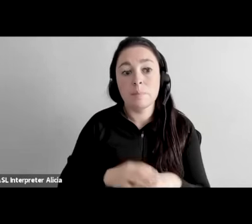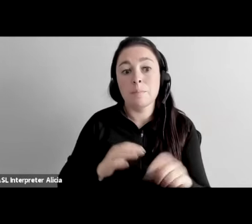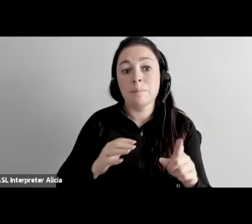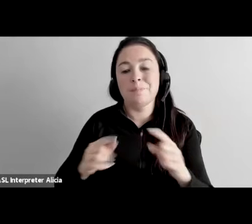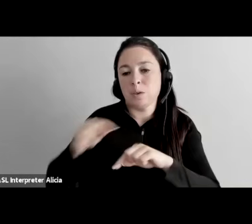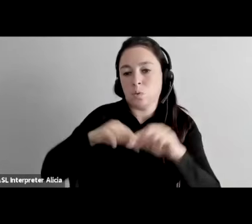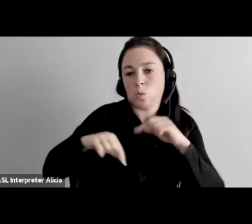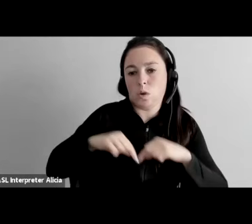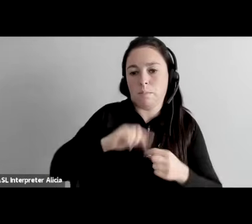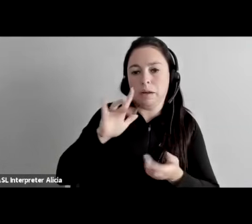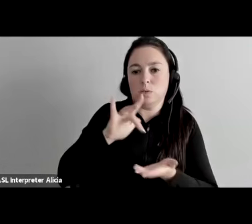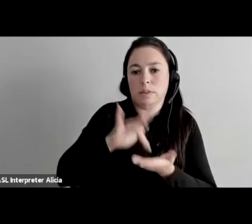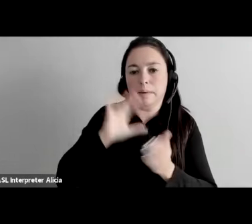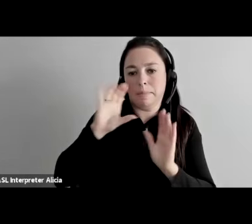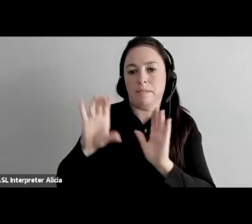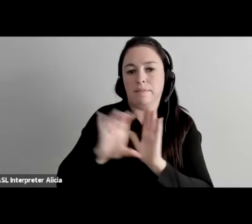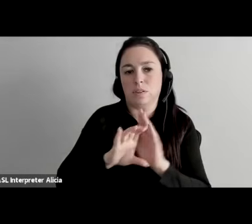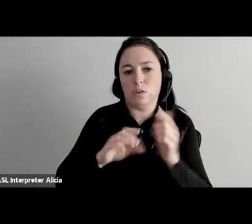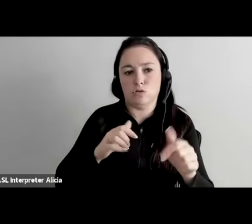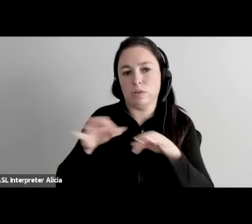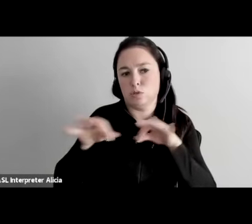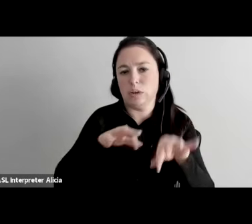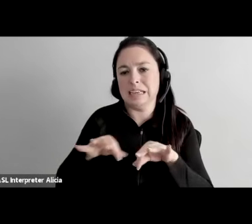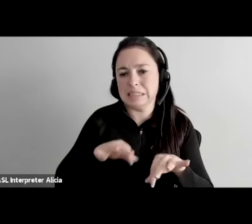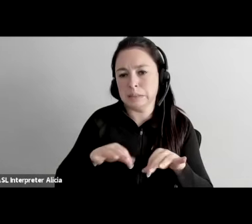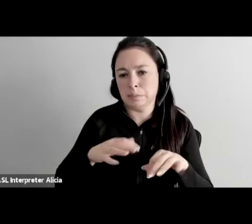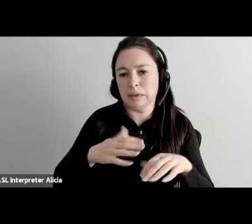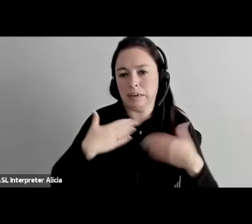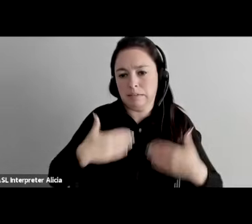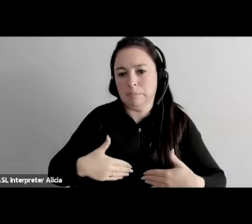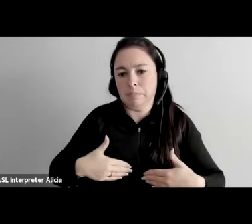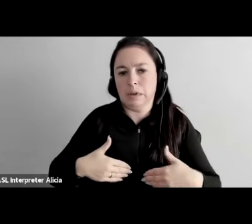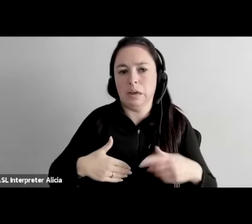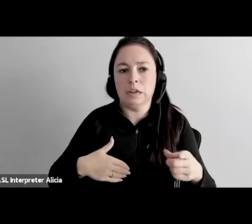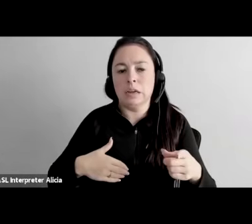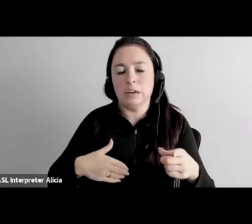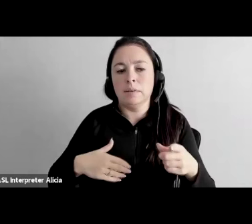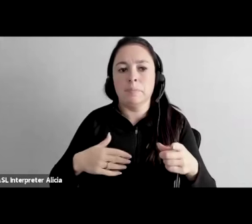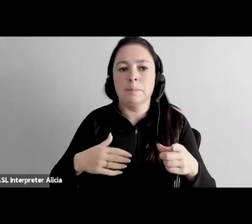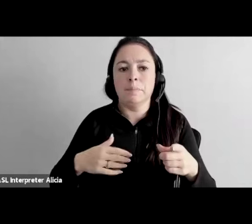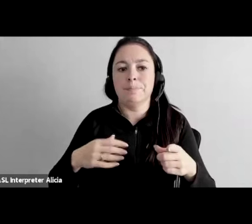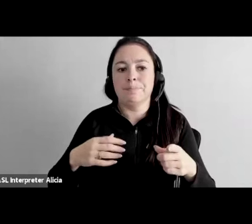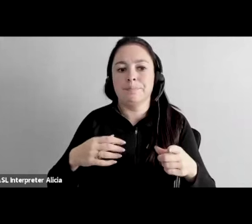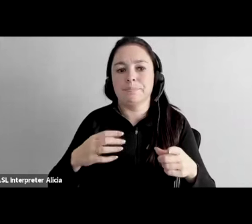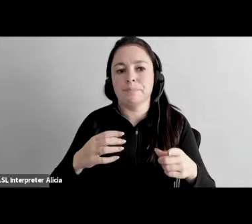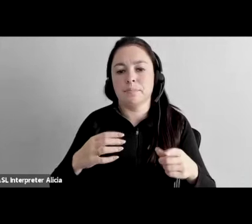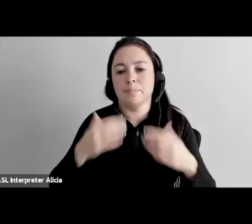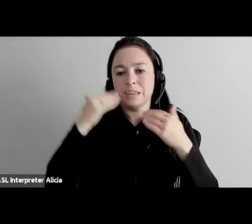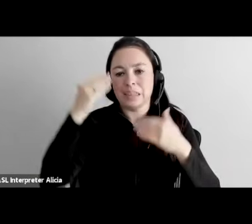explain my proportions this is a close-up of Declan nursing that's his head that's my breast and then